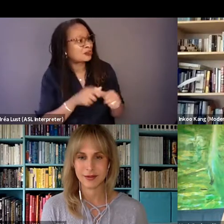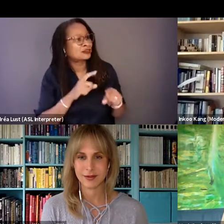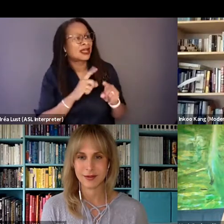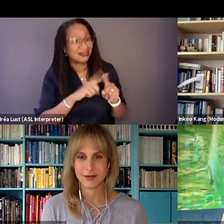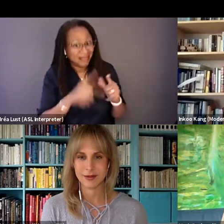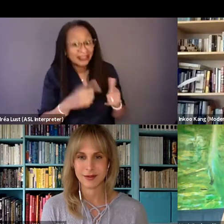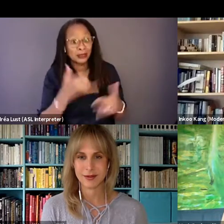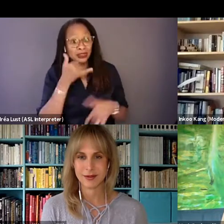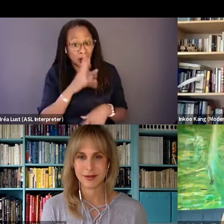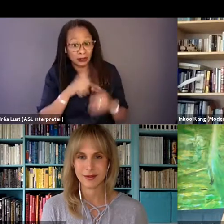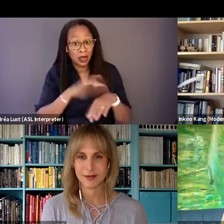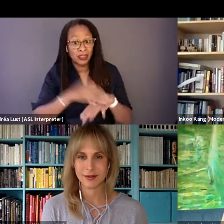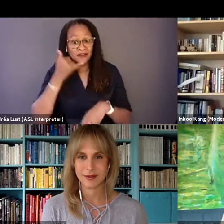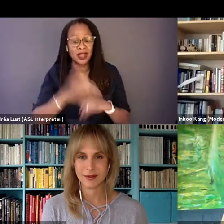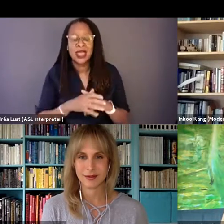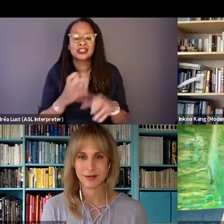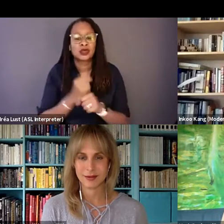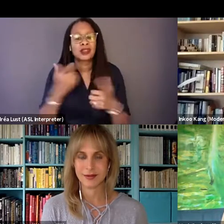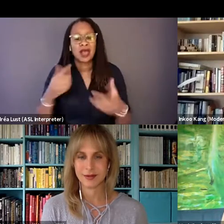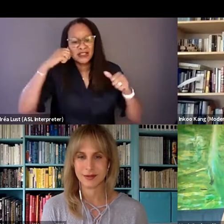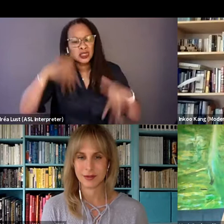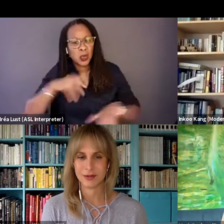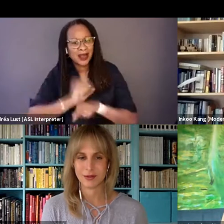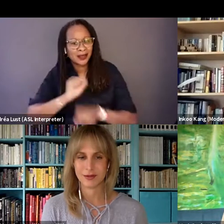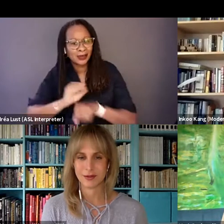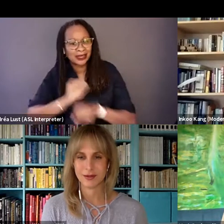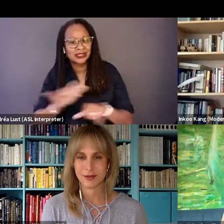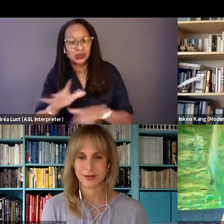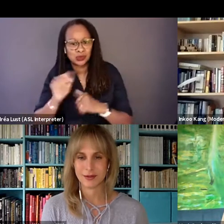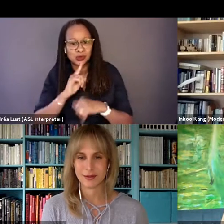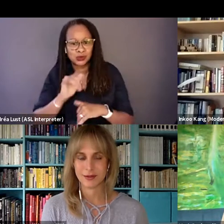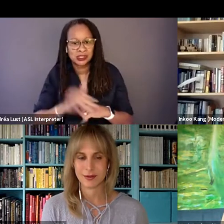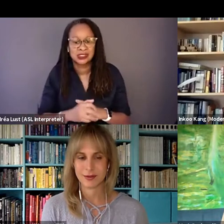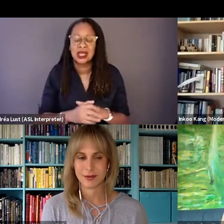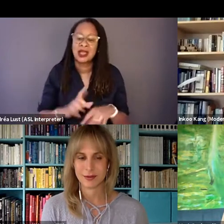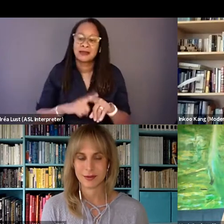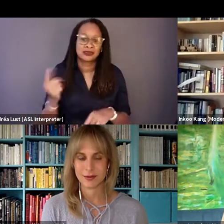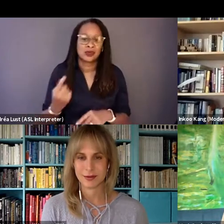It just took a lot of, I guess you'd say, sweat equity to really do it. But I think there were only one or two people